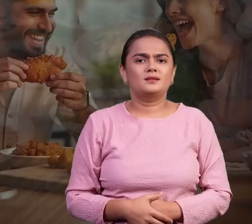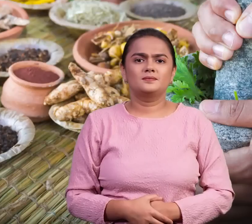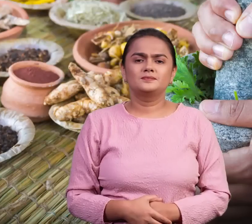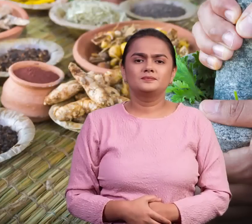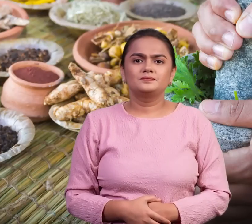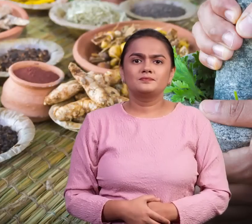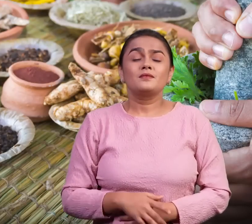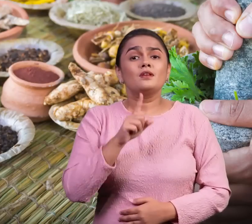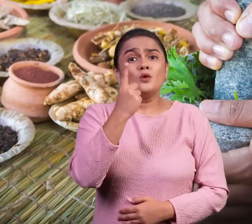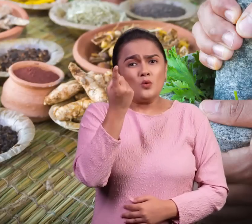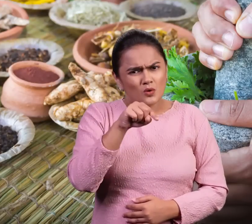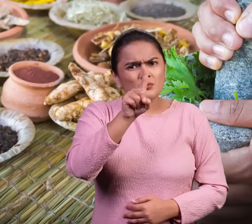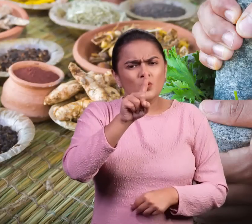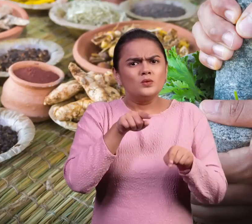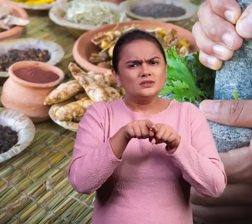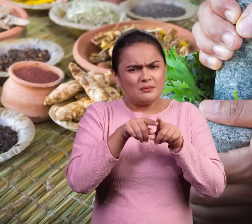Another misconception is that...